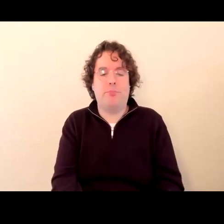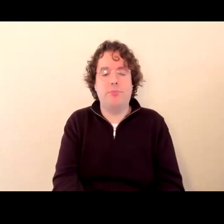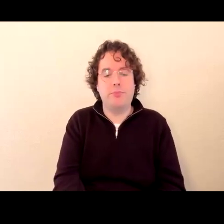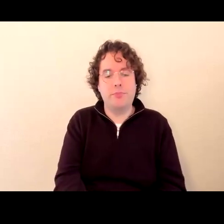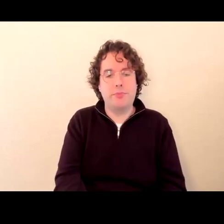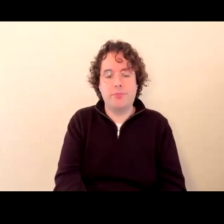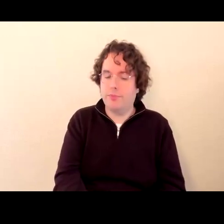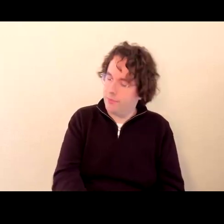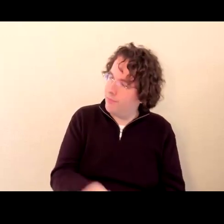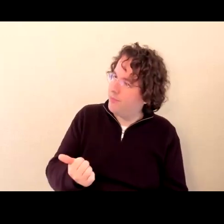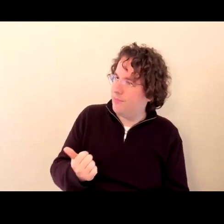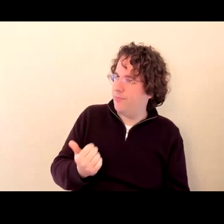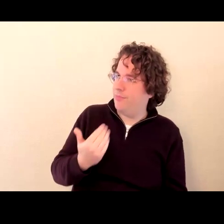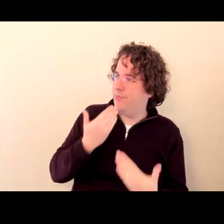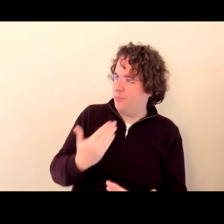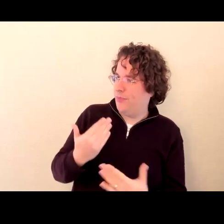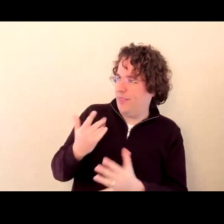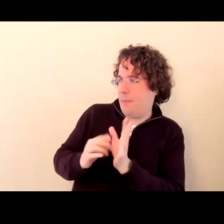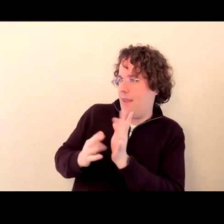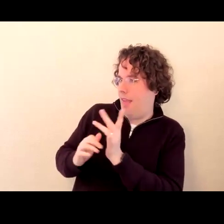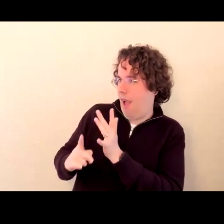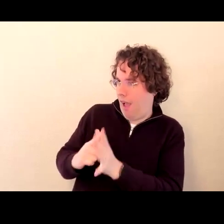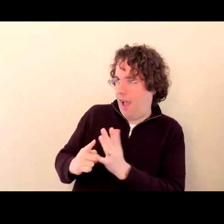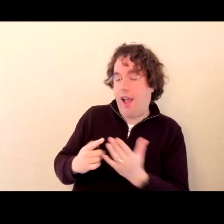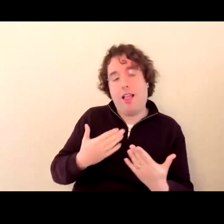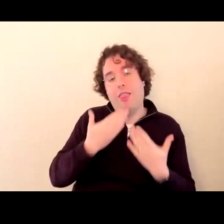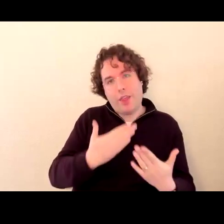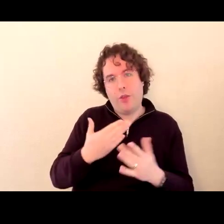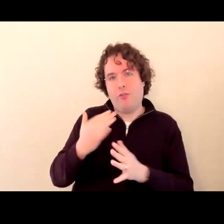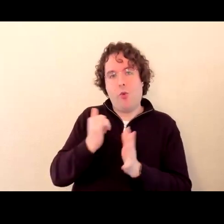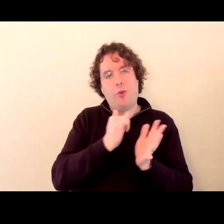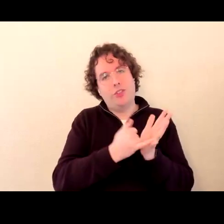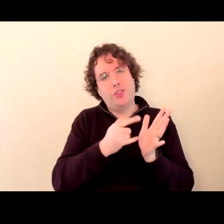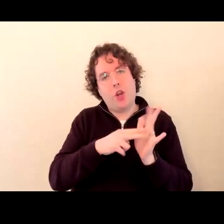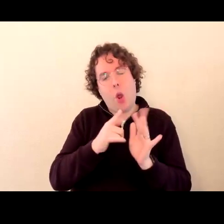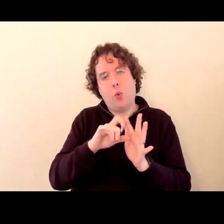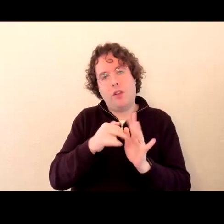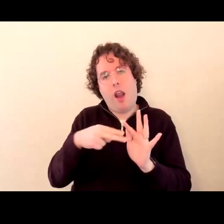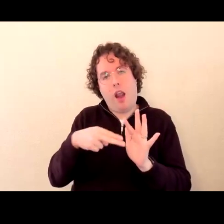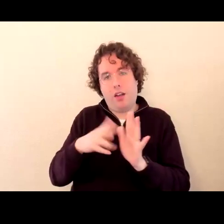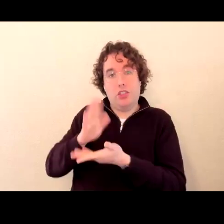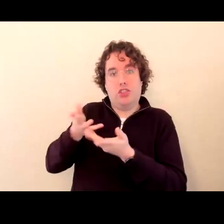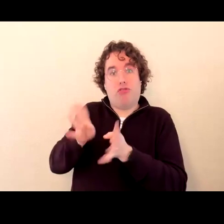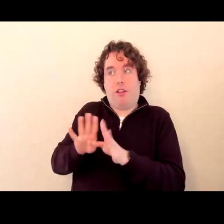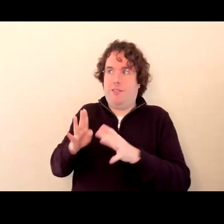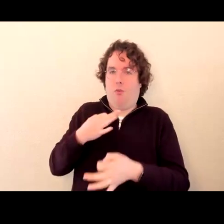Chris: Thank you very much Amelia, and thank you very much to the Snowdon Trust for inviting me here today. So yes, my name is Christopher McFarland.